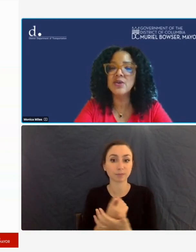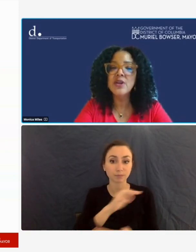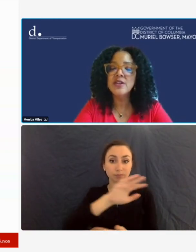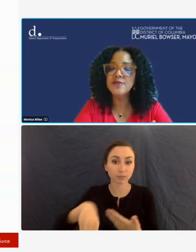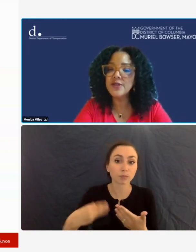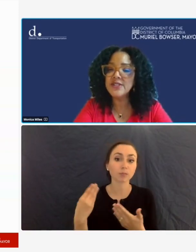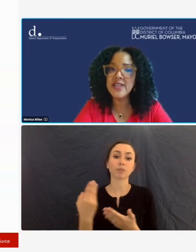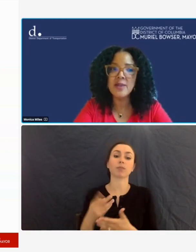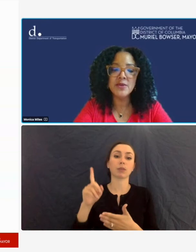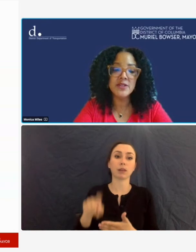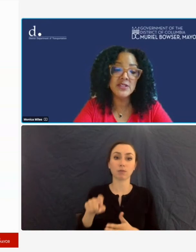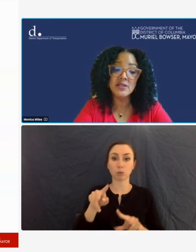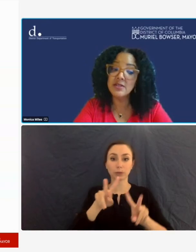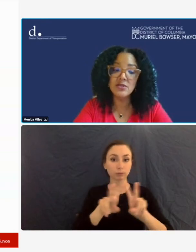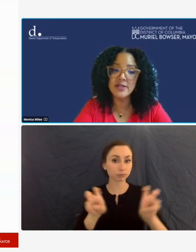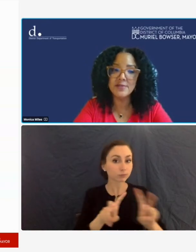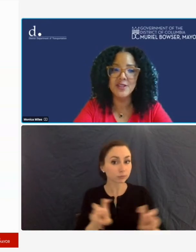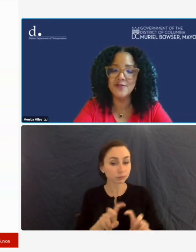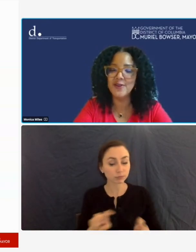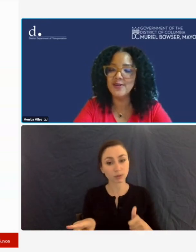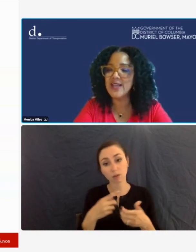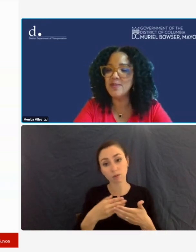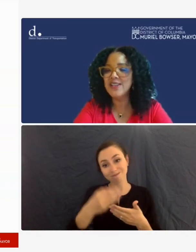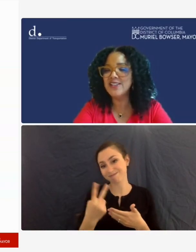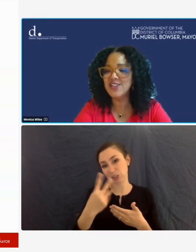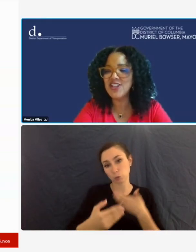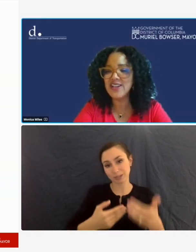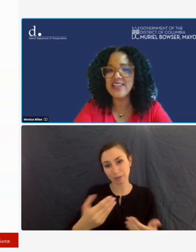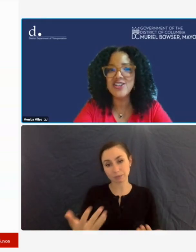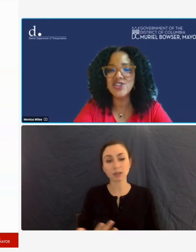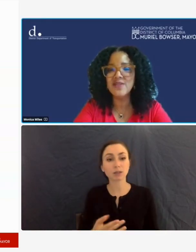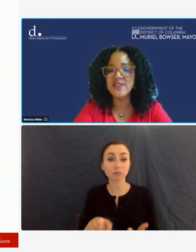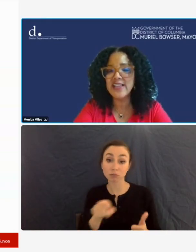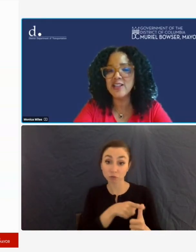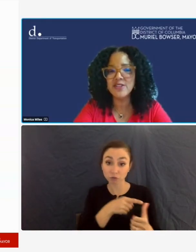the first step because it's only two steps the first step is to check each of these elements for